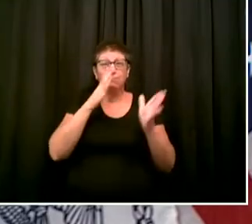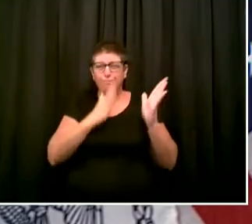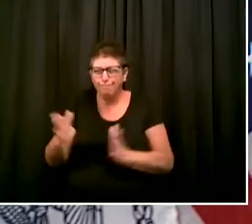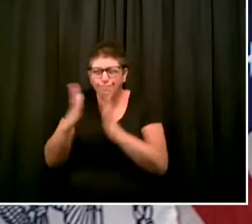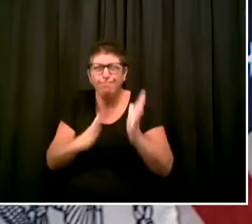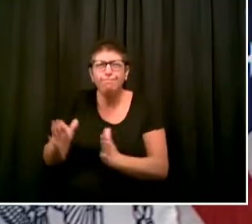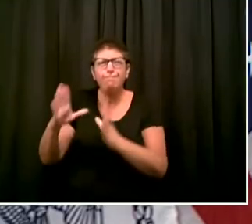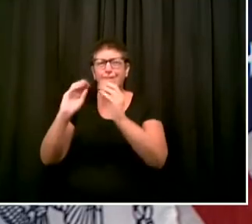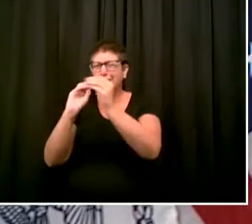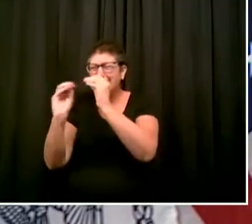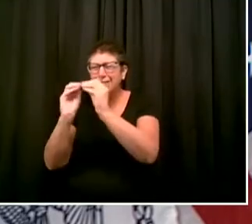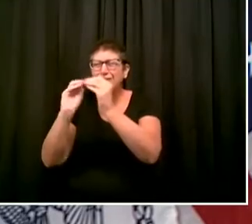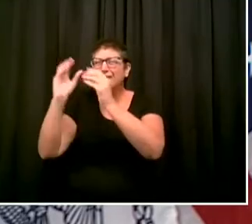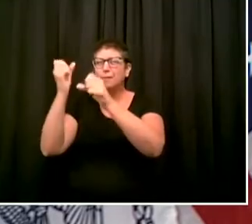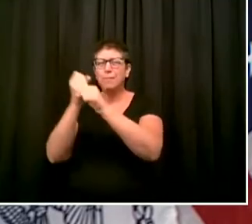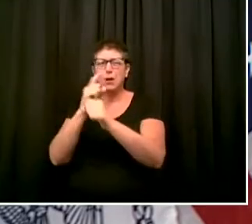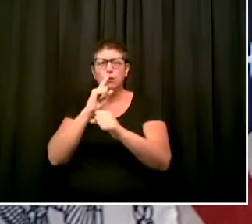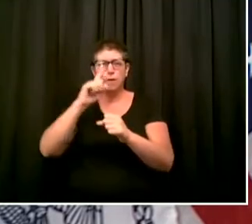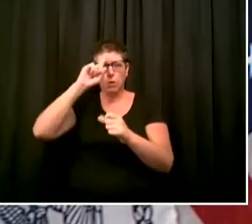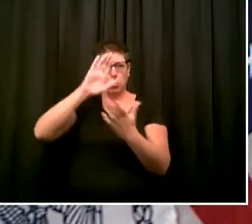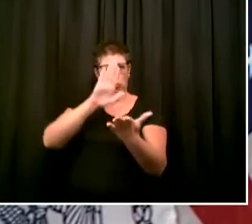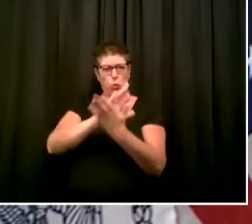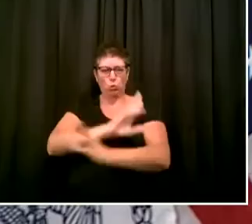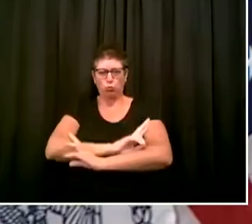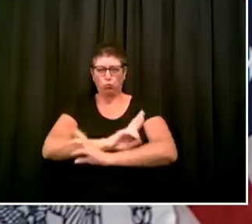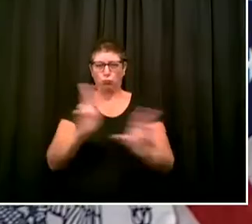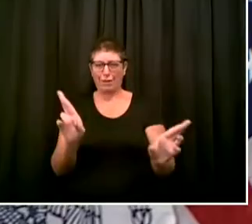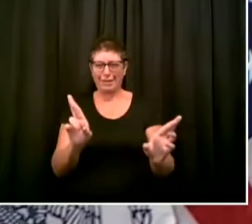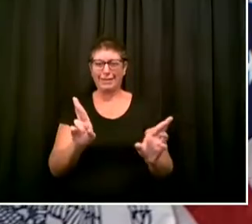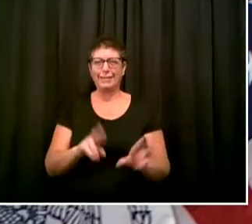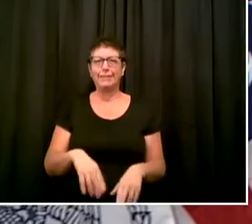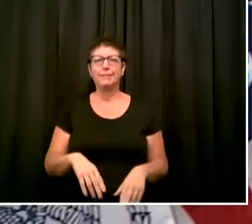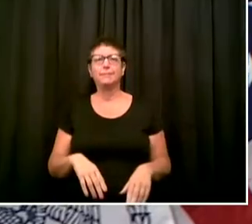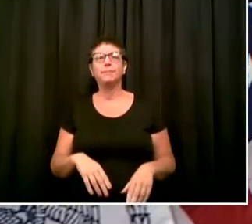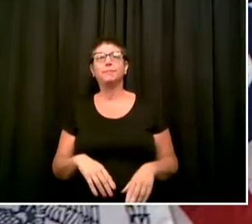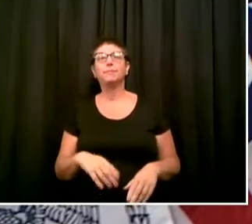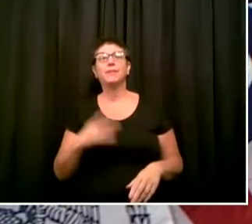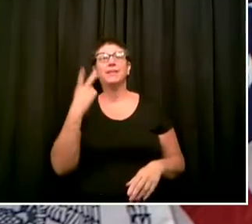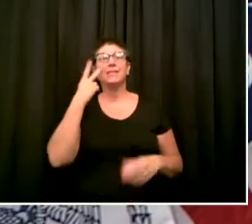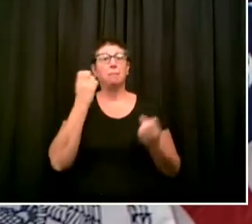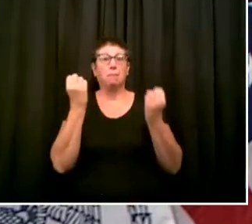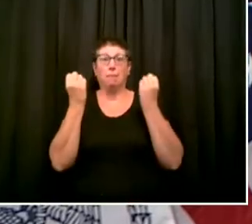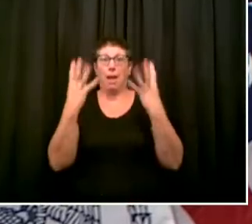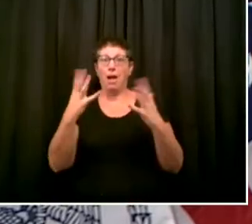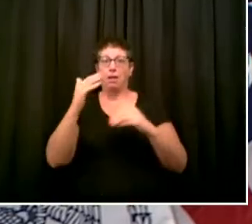DONE BY THOUSANDS AND THOUSANDS OF CITY EMPLOYEES TO GET EVERYTHING READY FOR OUR KIDS. SO MUCH OTHER IMPORTANT WORK